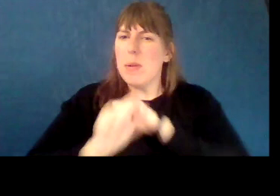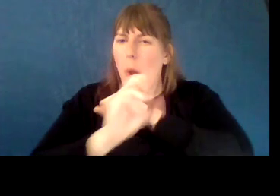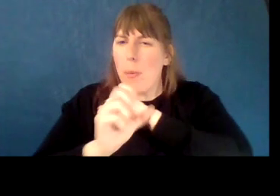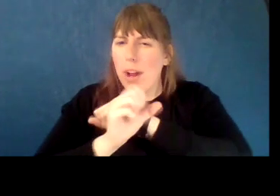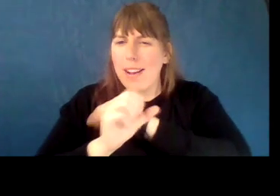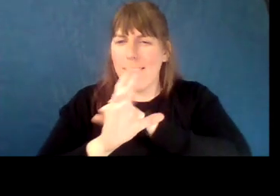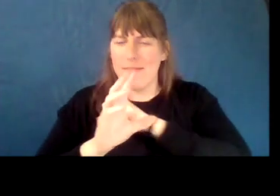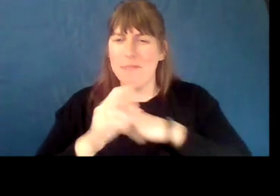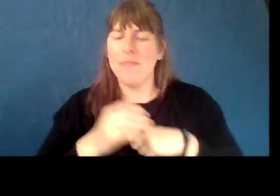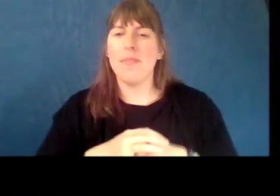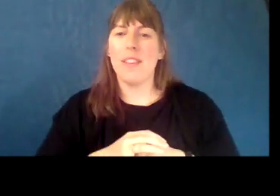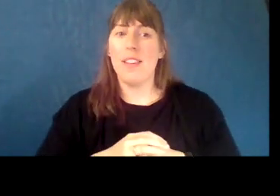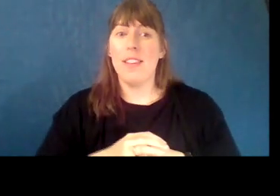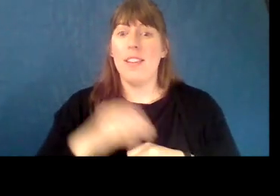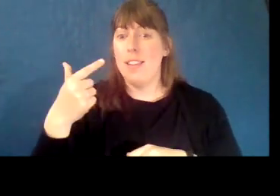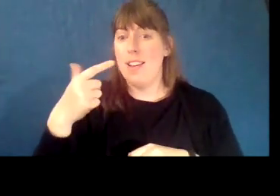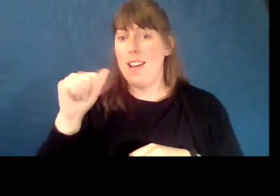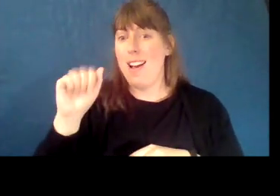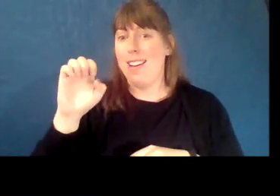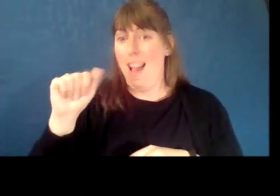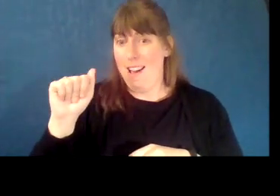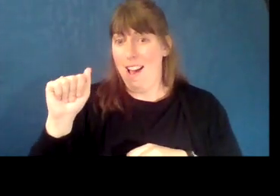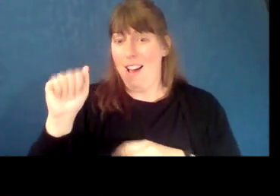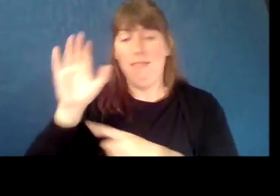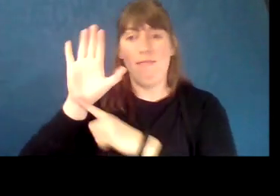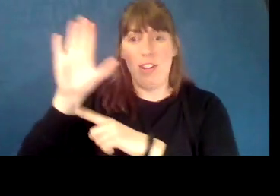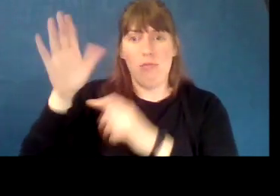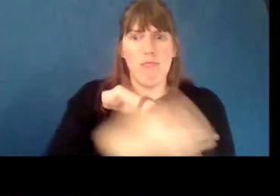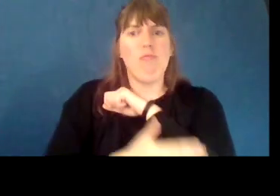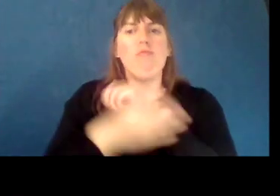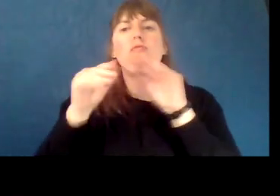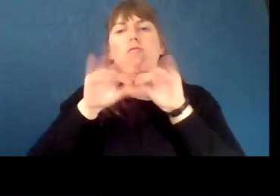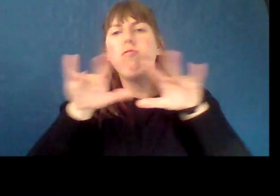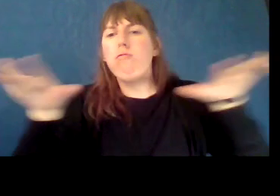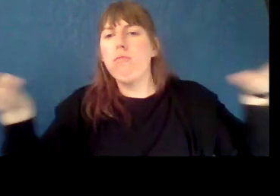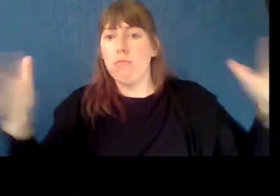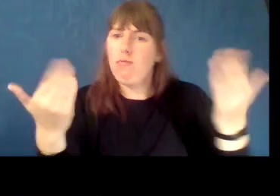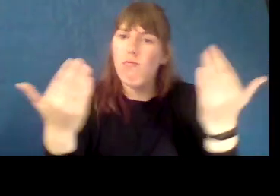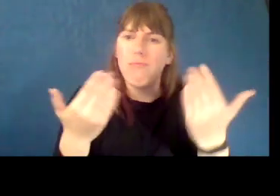that the GAEA state is perpetuating in the world and inviting you into the cyber world.